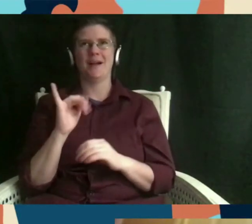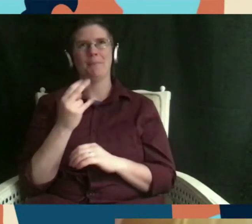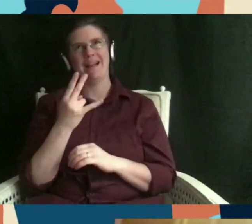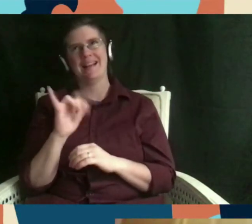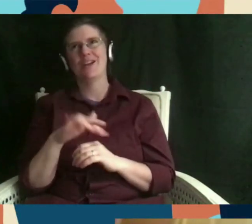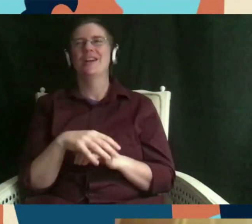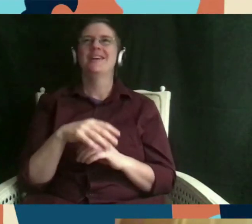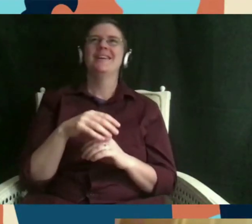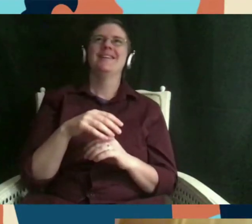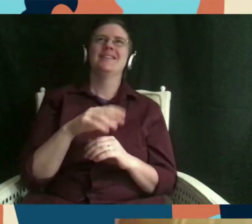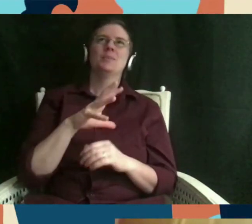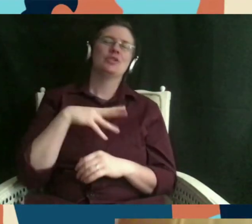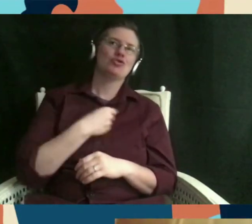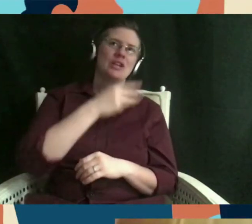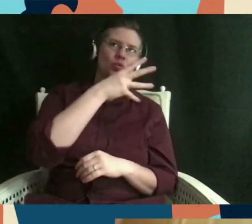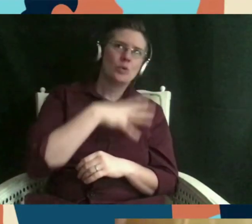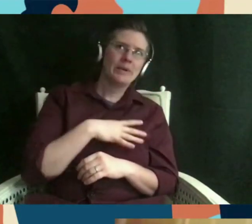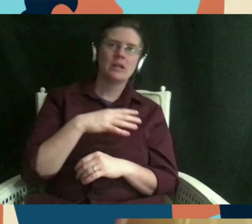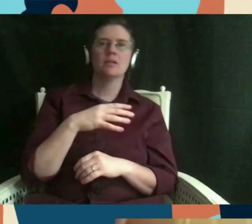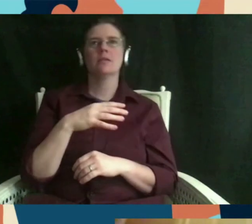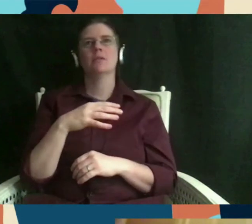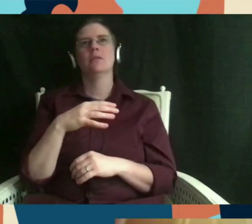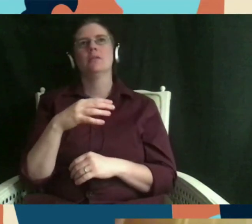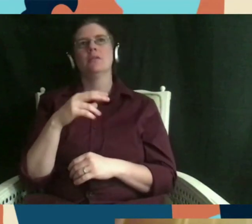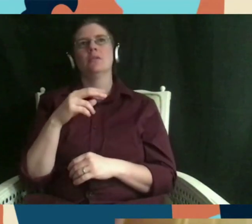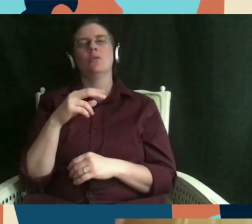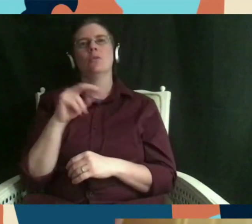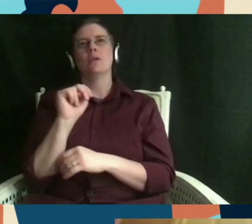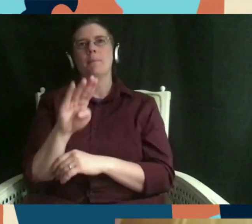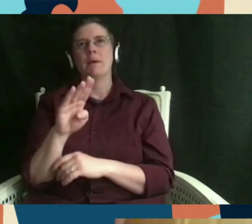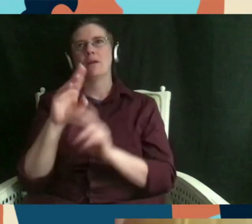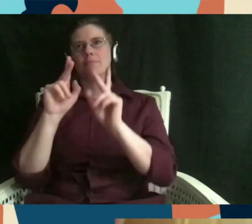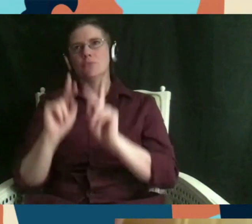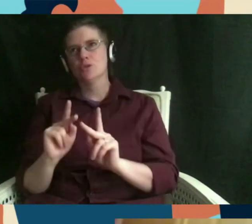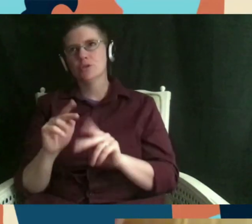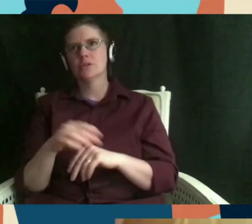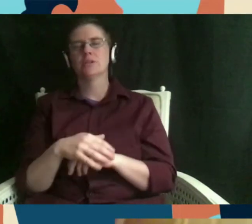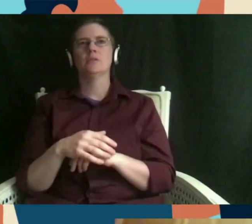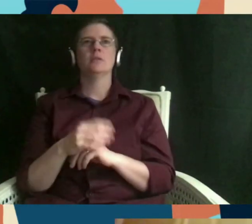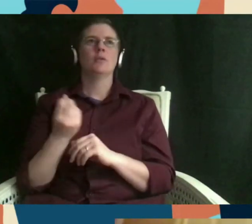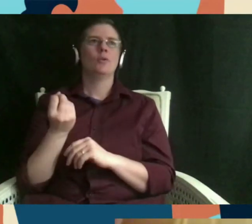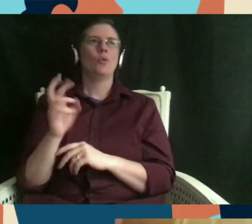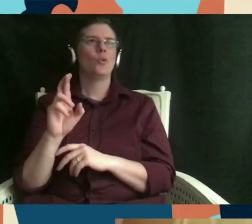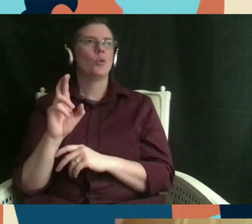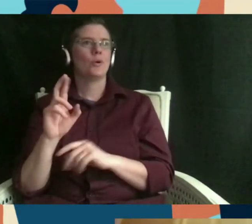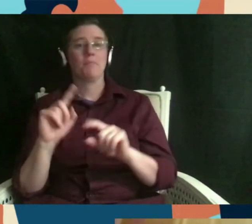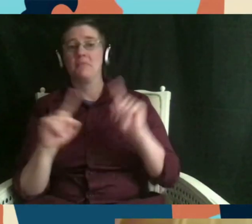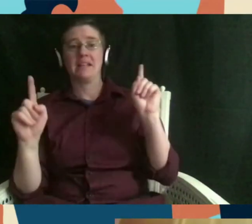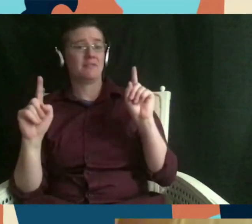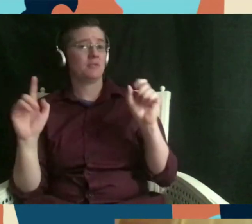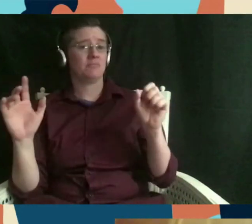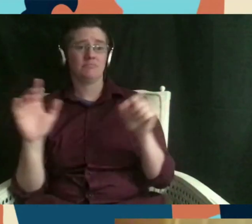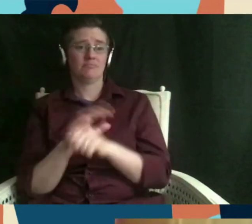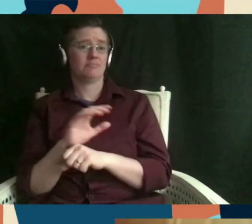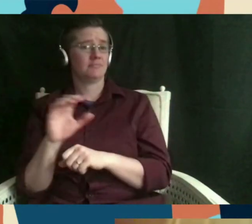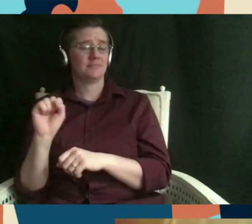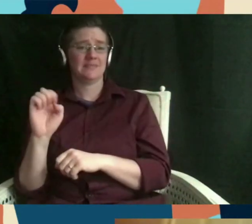or non-binary person or just to be um a different sexuality and do drag i know for